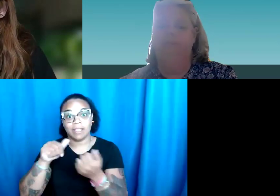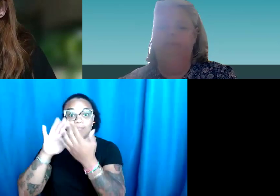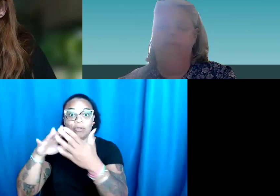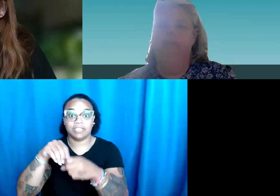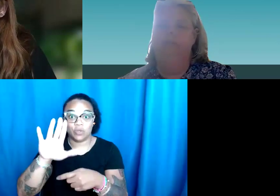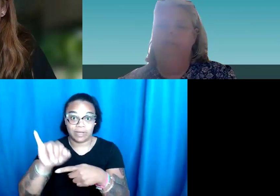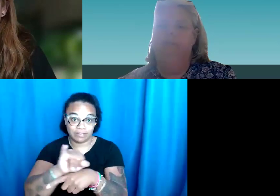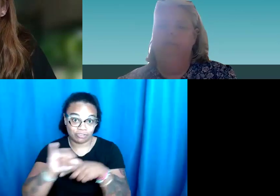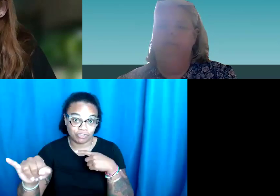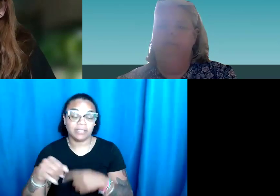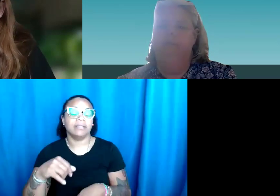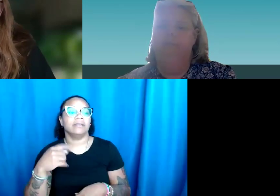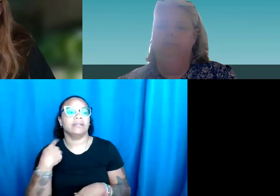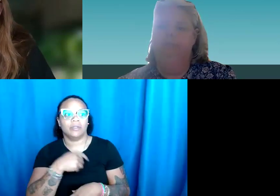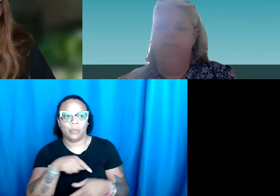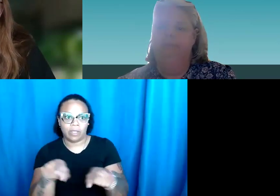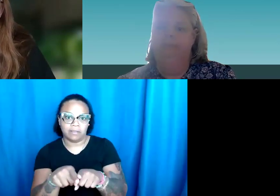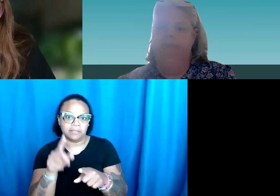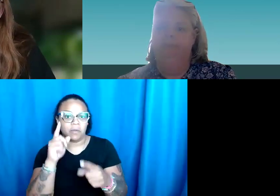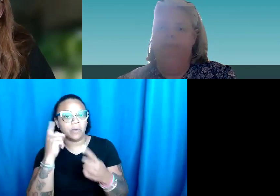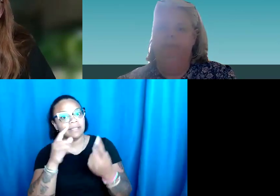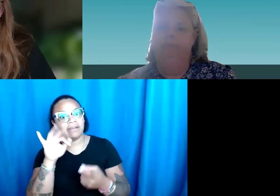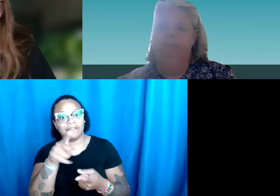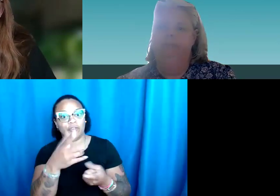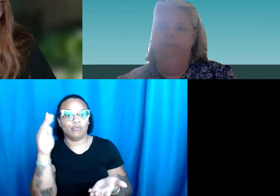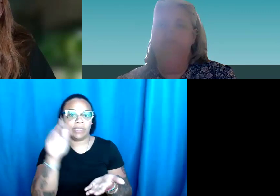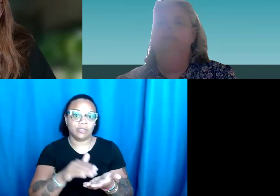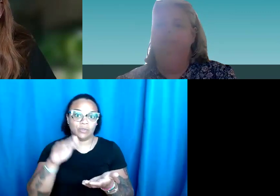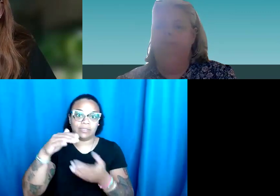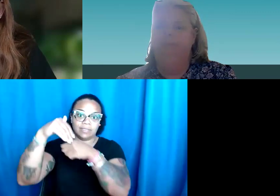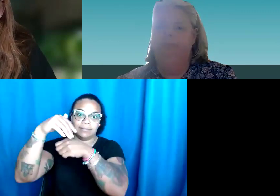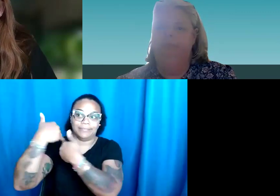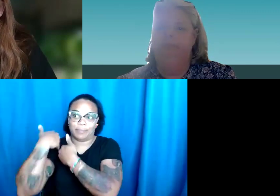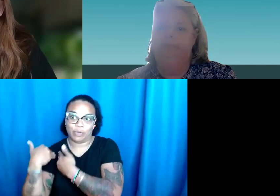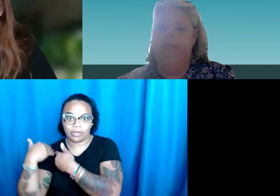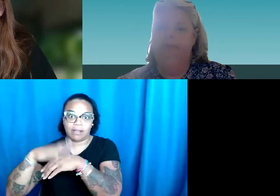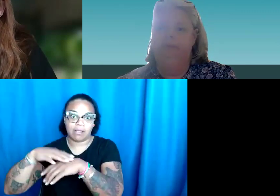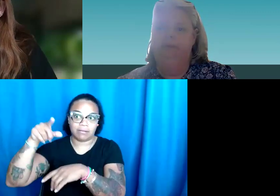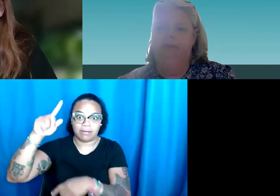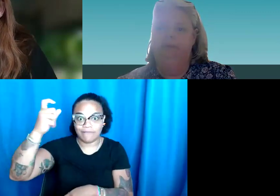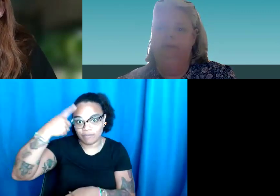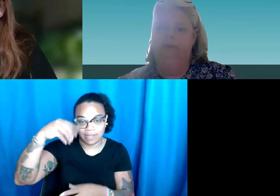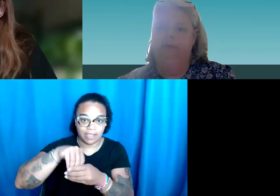We look at whether you might be lessening the burden on government.